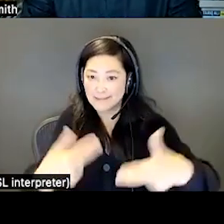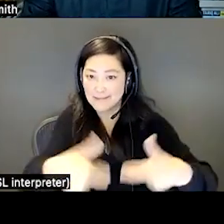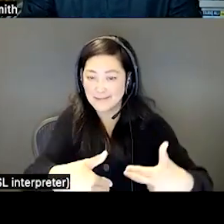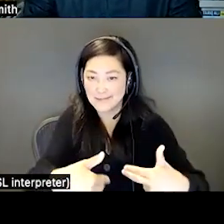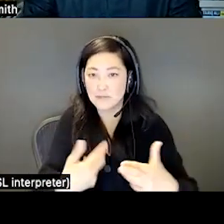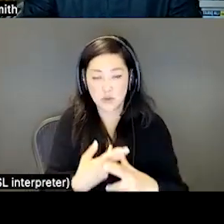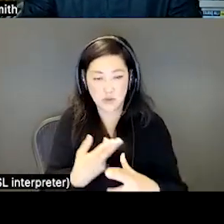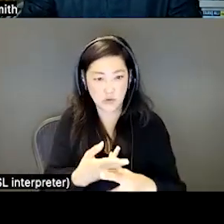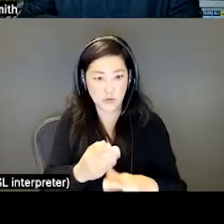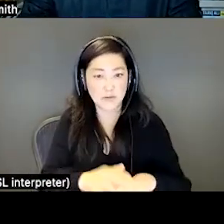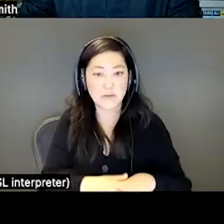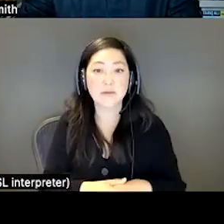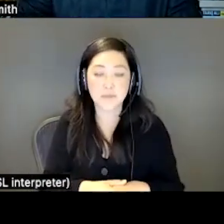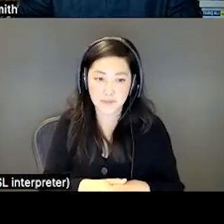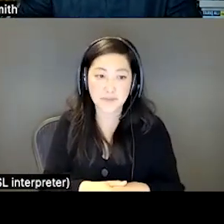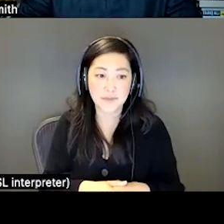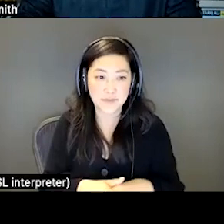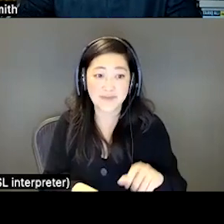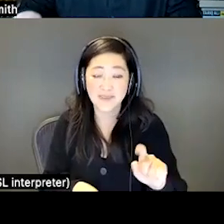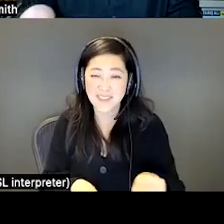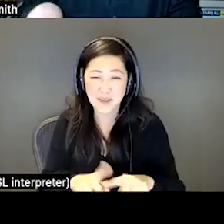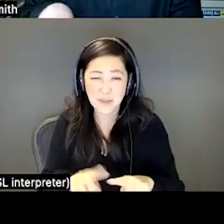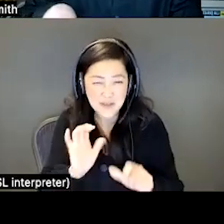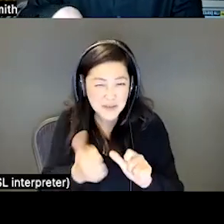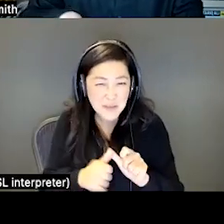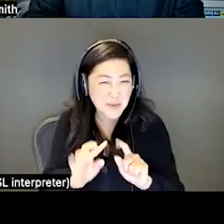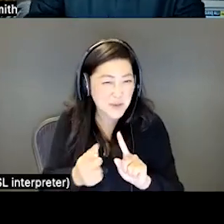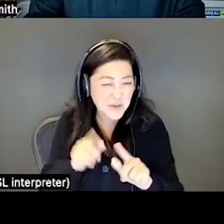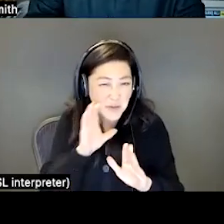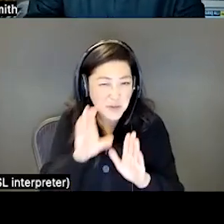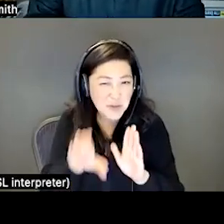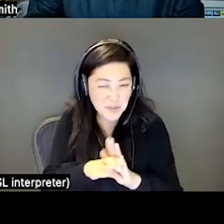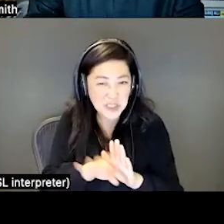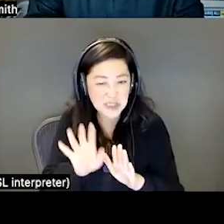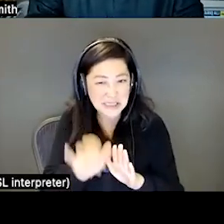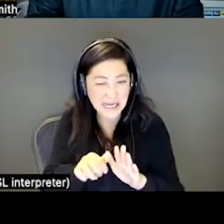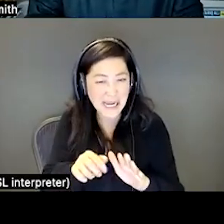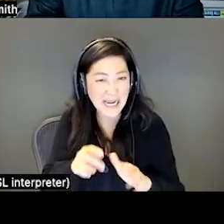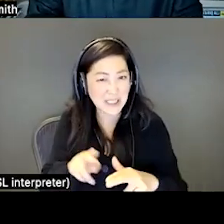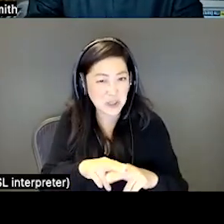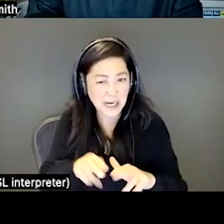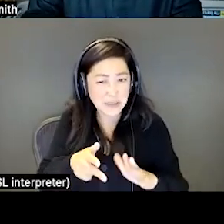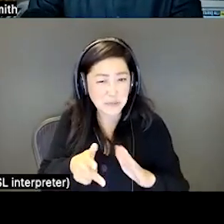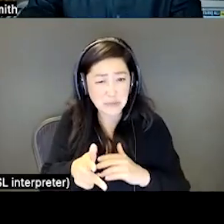back to Buster Keaton, this is a moving train. If you look at blackwells.co.uk today, for example,